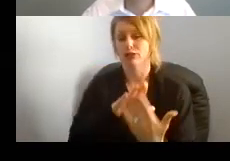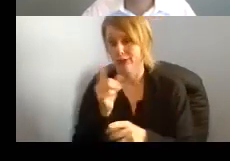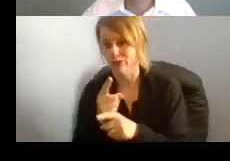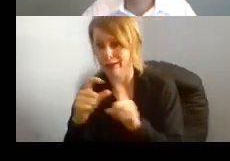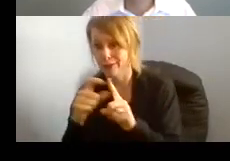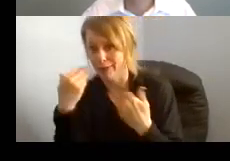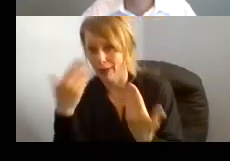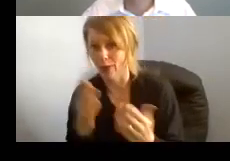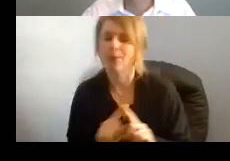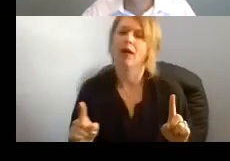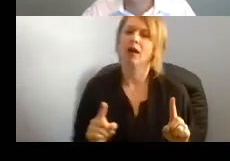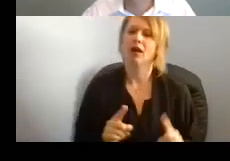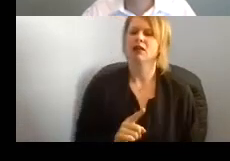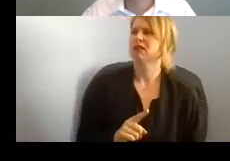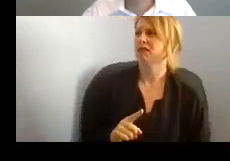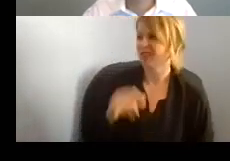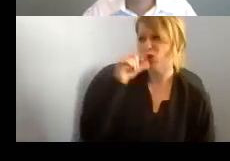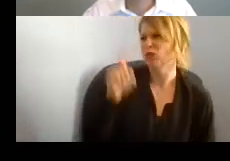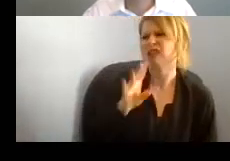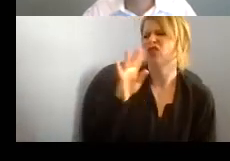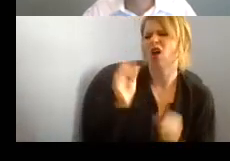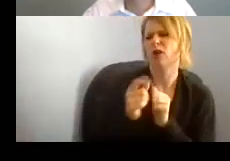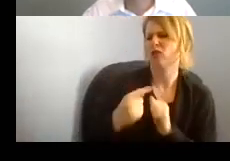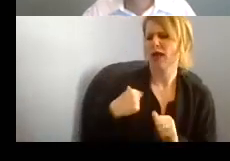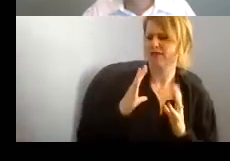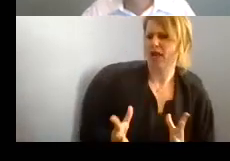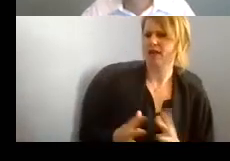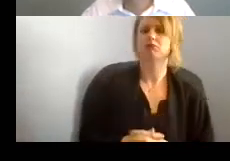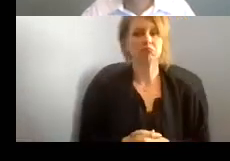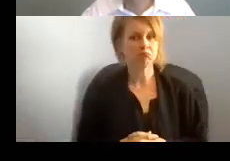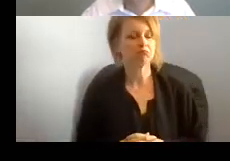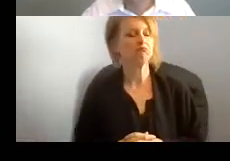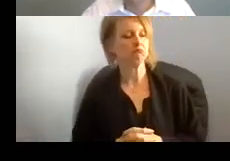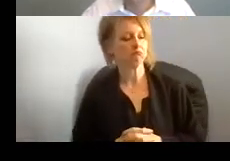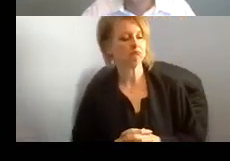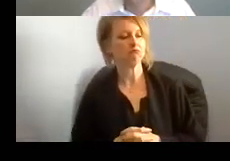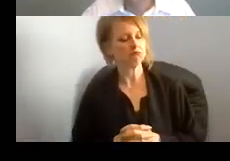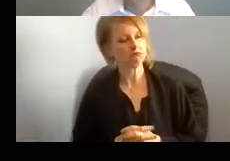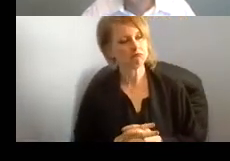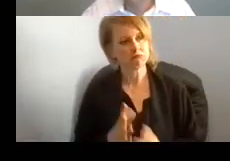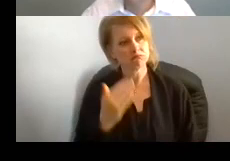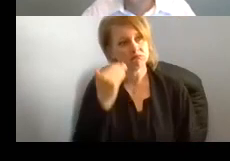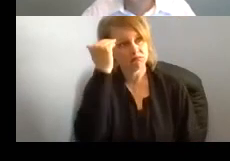need to talk to anyone, I’m fine, then sometimes I say to them, well, I know you feel that you’re doing fine.